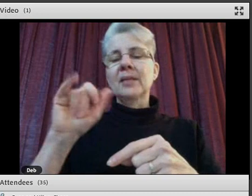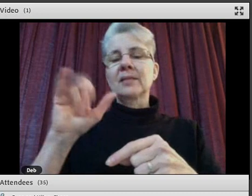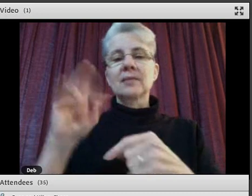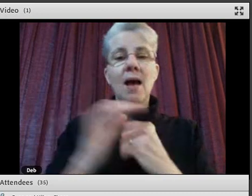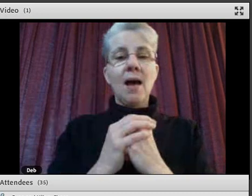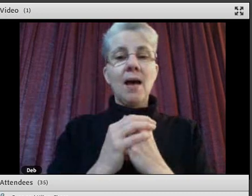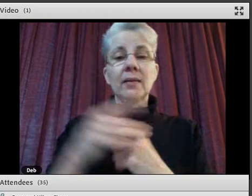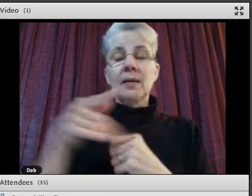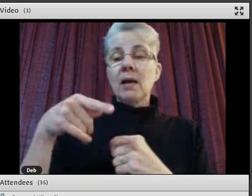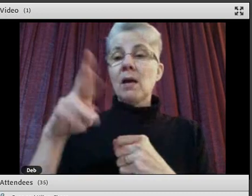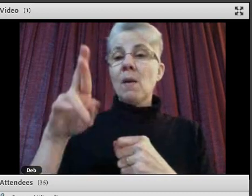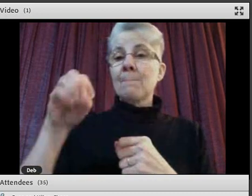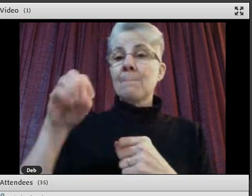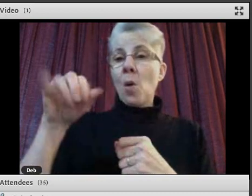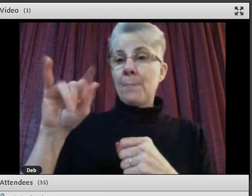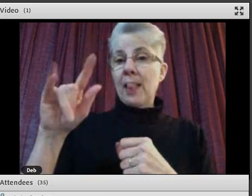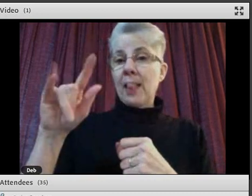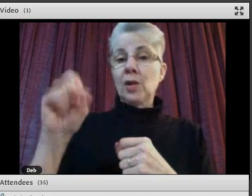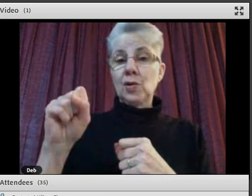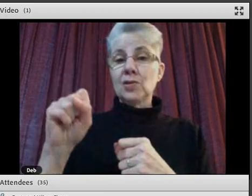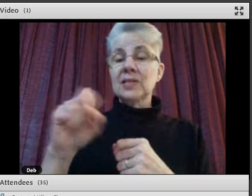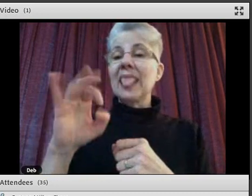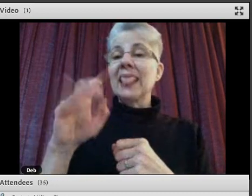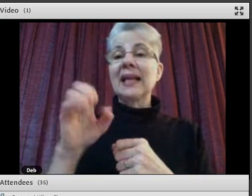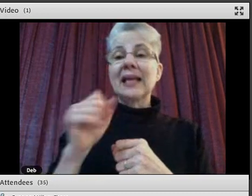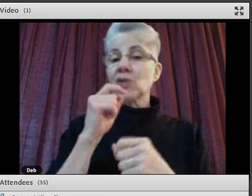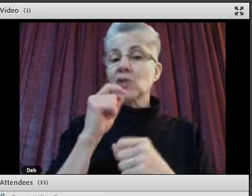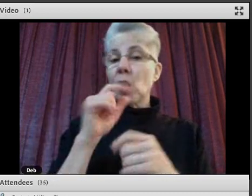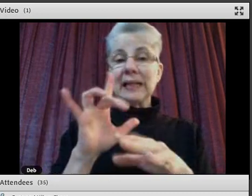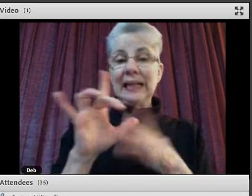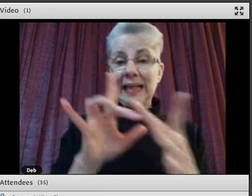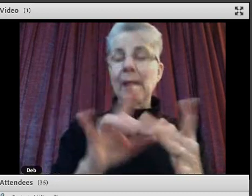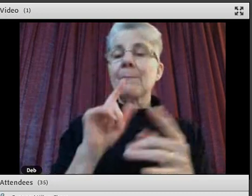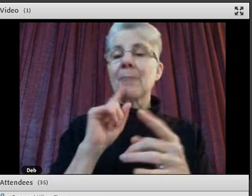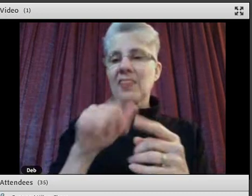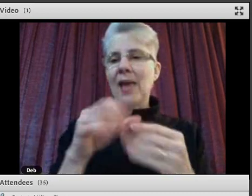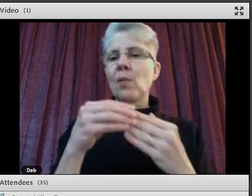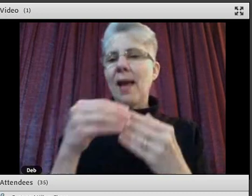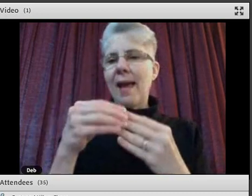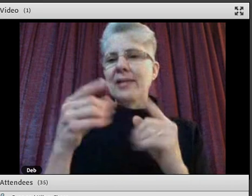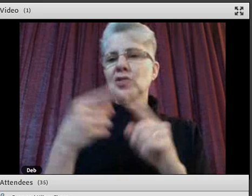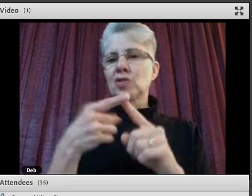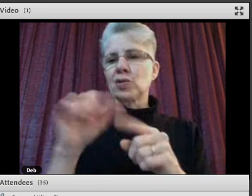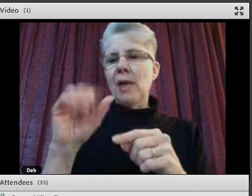Propellers -- These links will actually take you to Amazon. Don't click them yet, but these links will take you to Amazon.